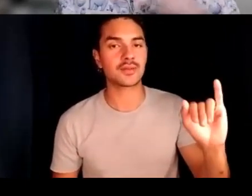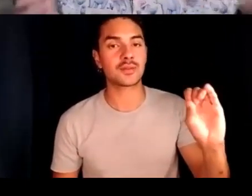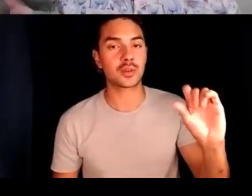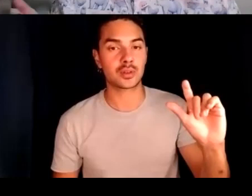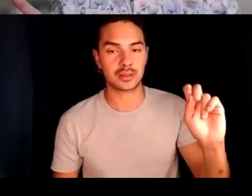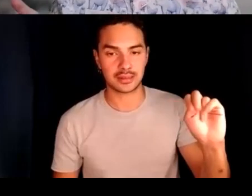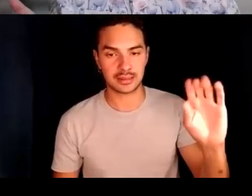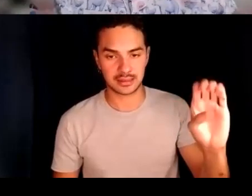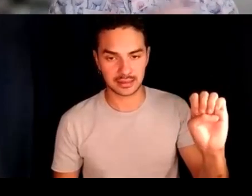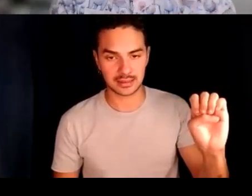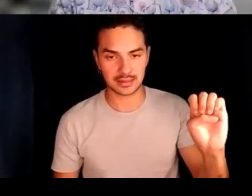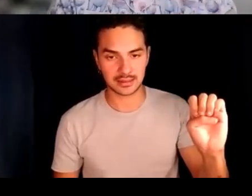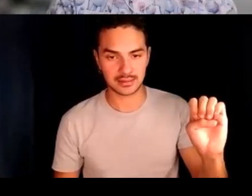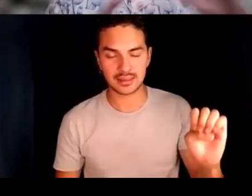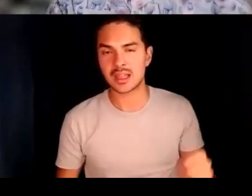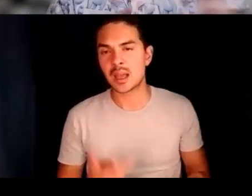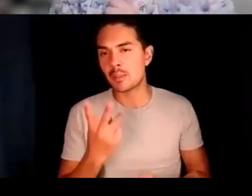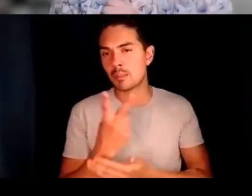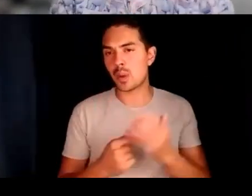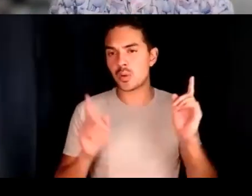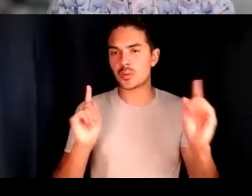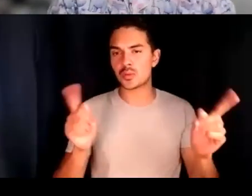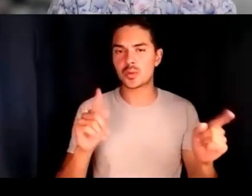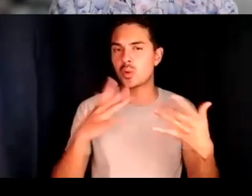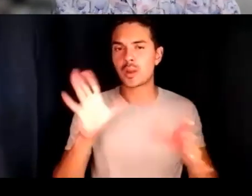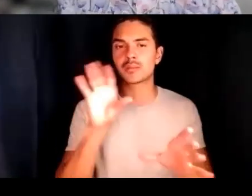And those of you that picked other, feel free again to share in the chat.